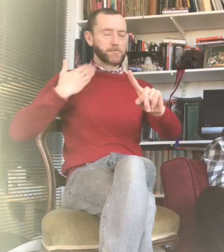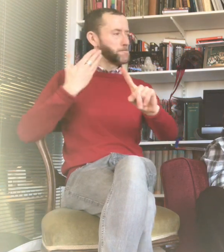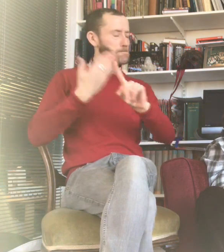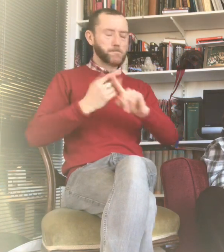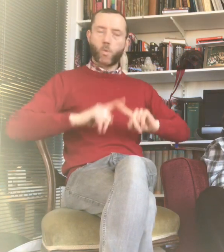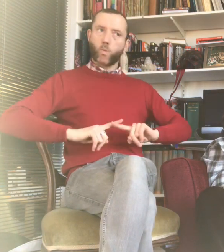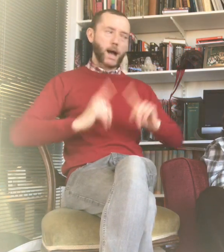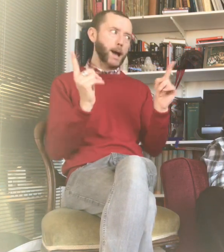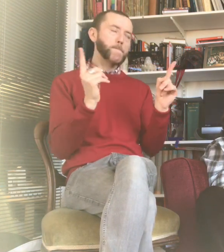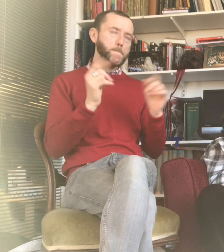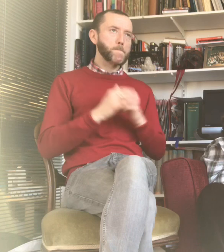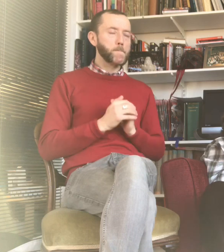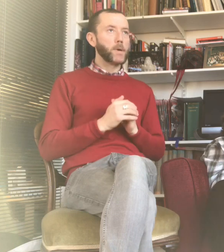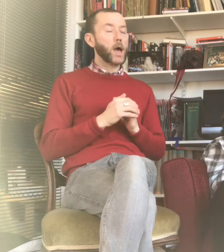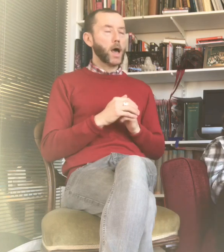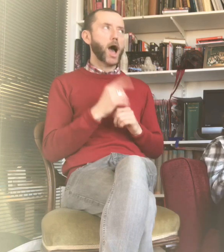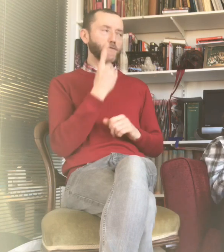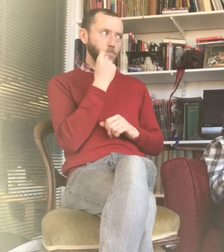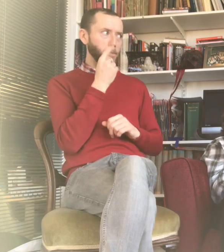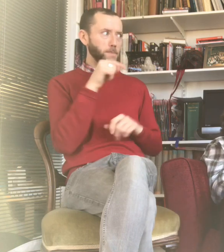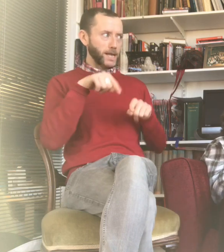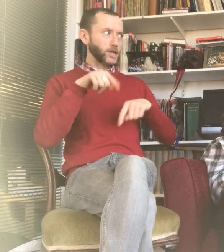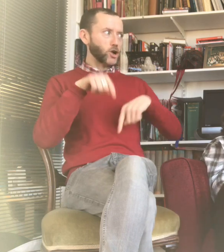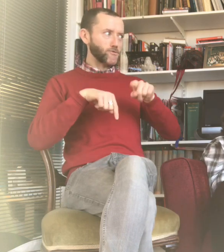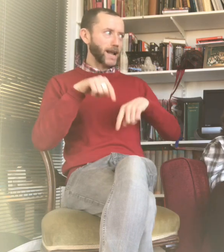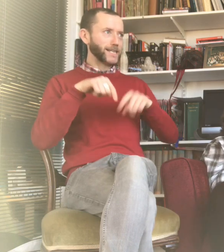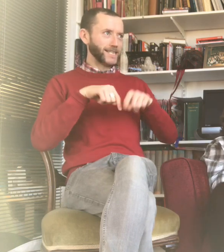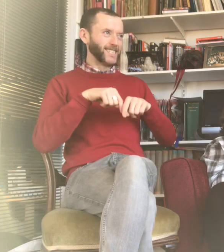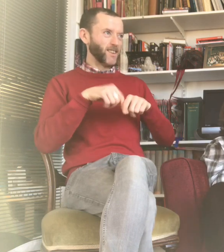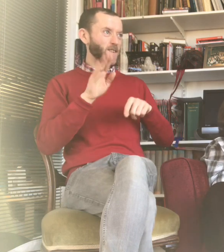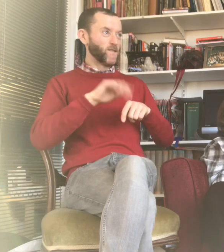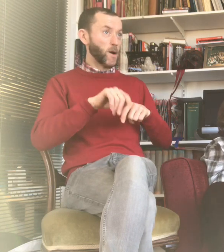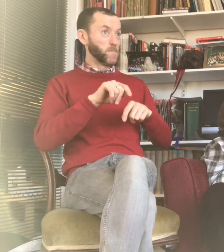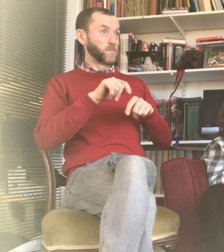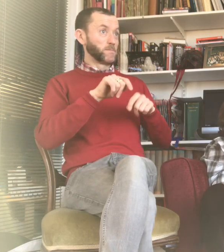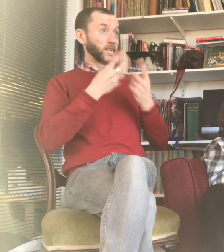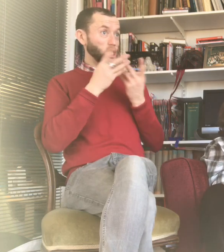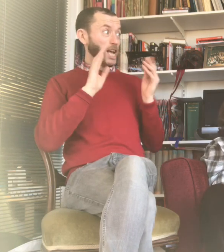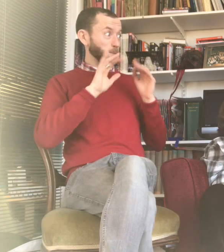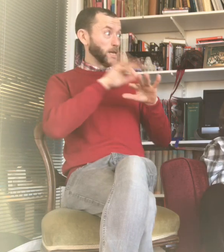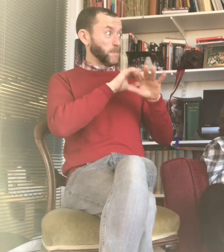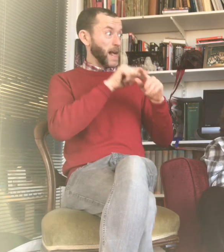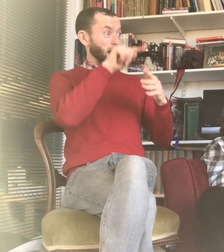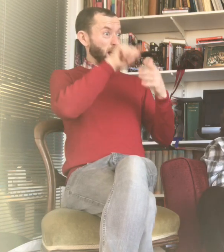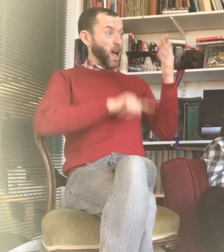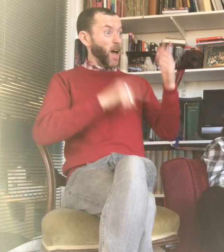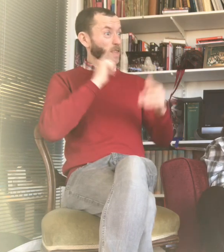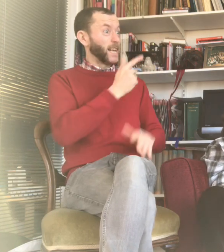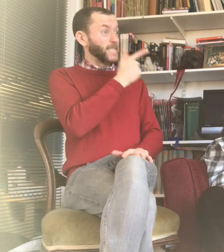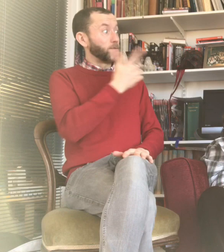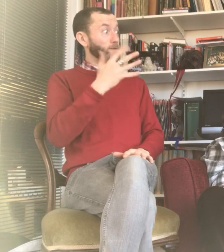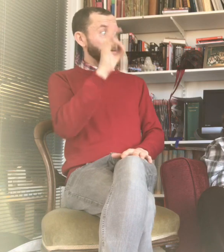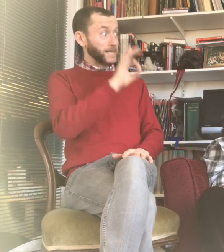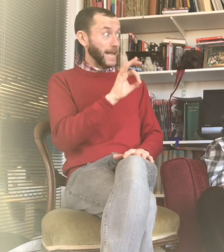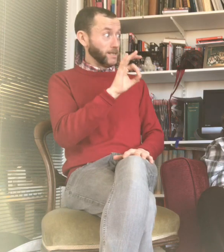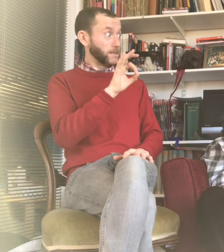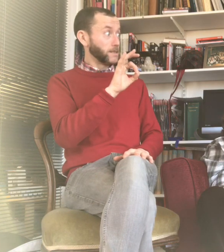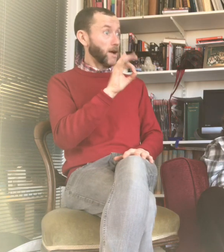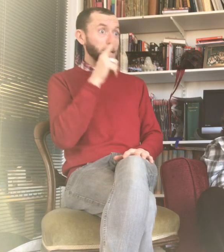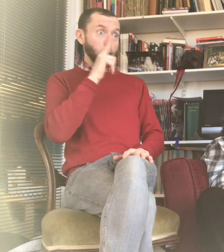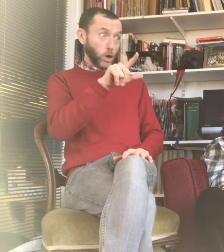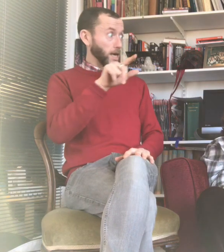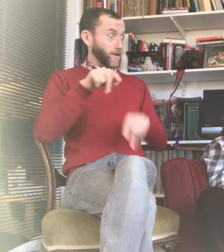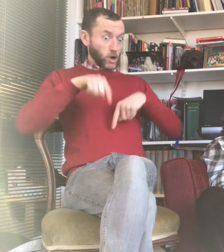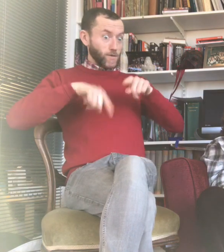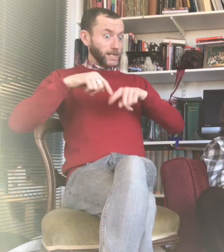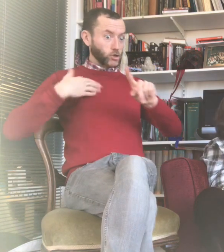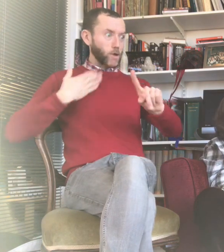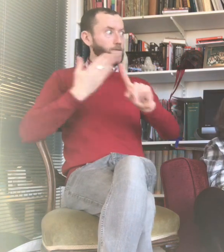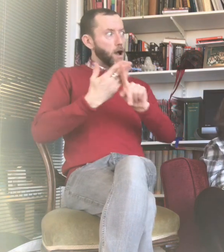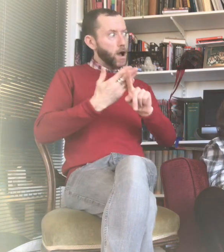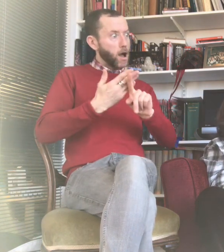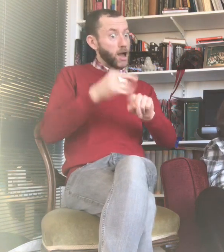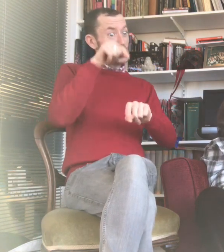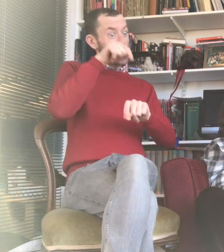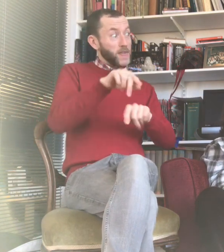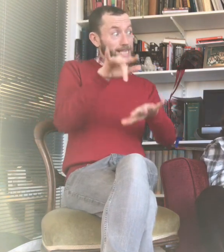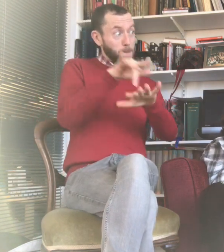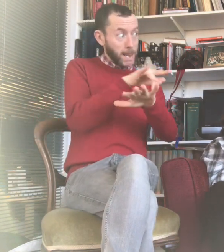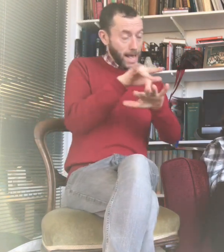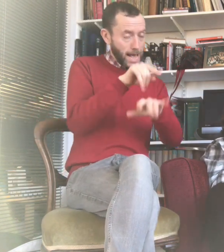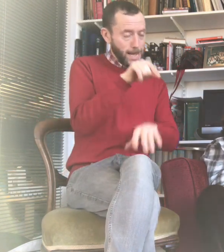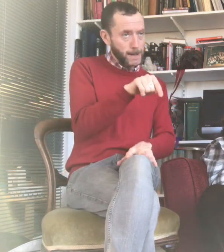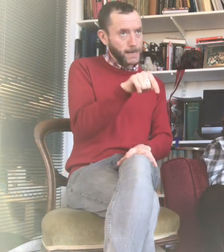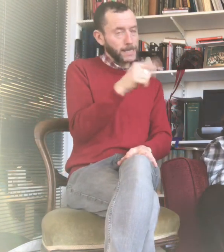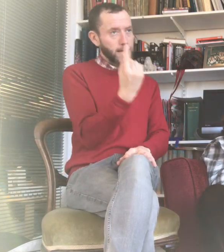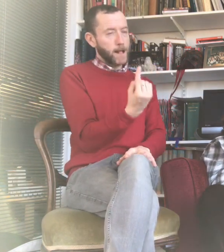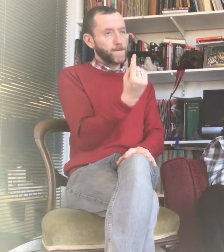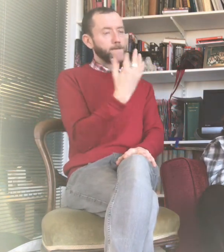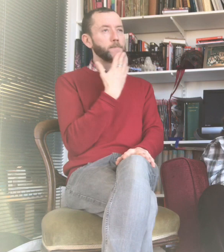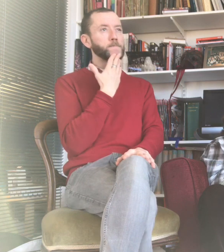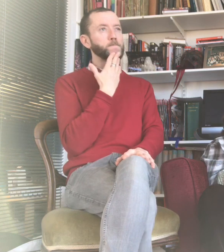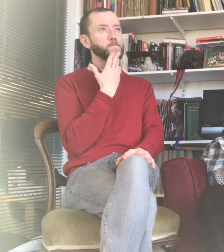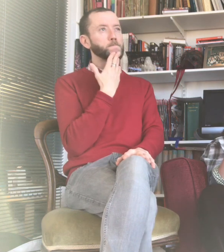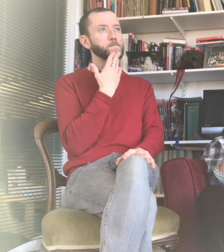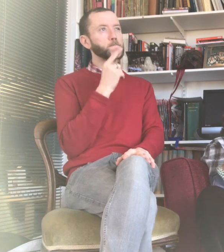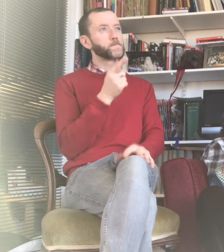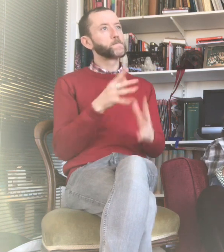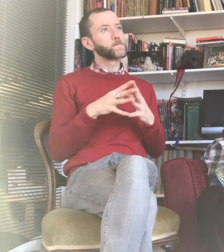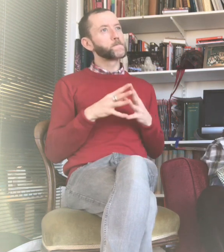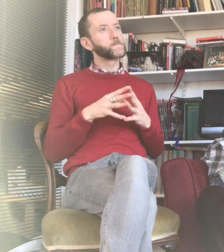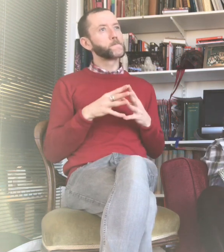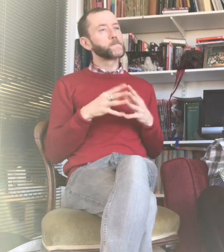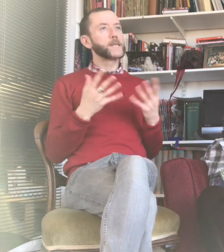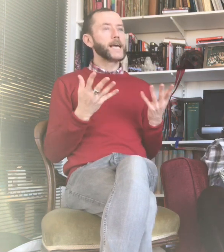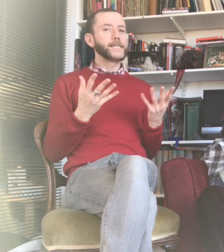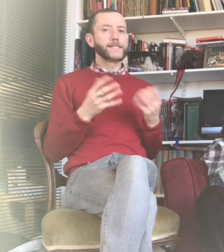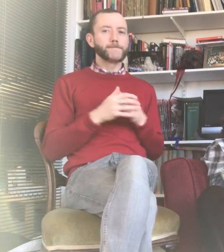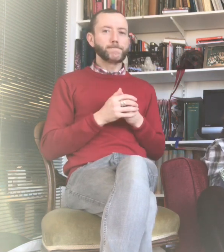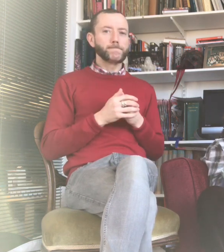I have probably directed 75% of Shakespeare's plays here in Stratford. I've been very lucky to do that.